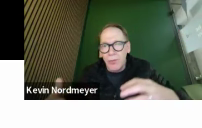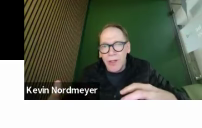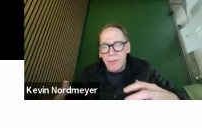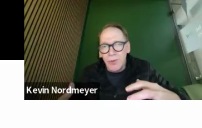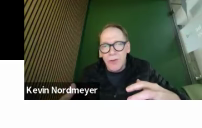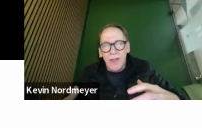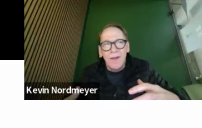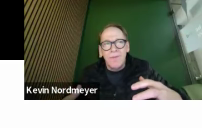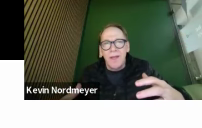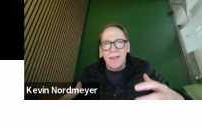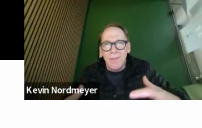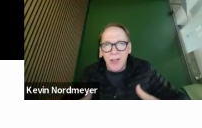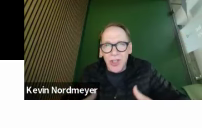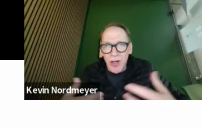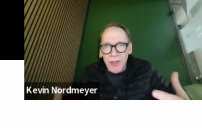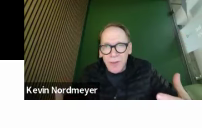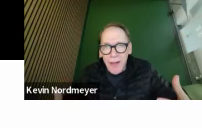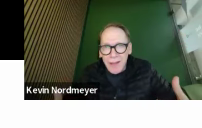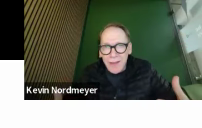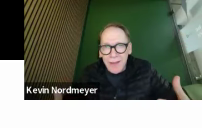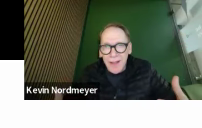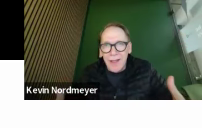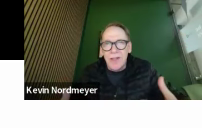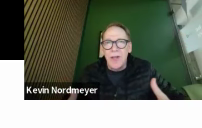and our principles, it's about generous space.